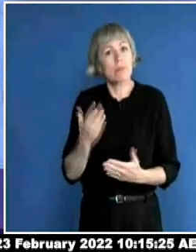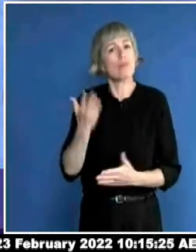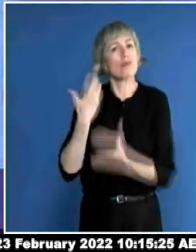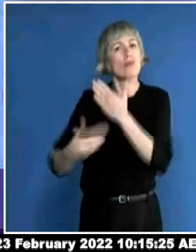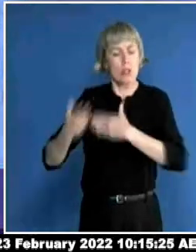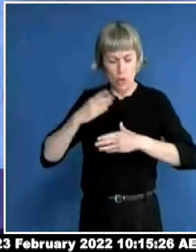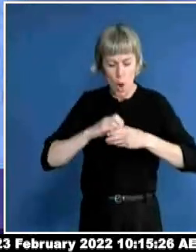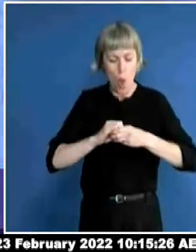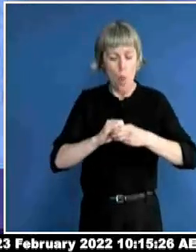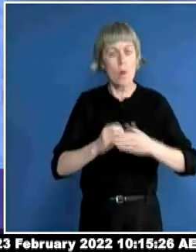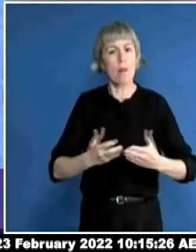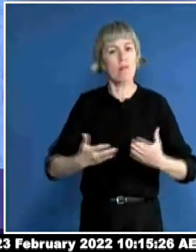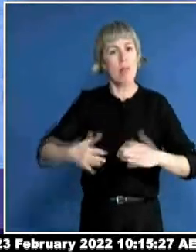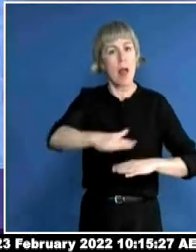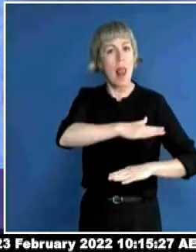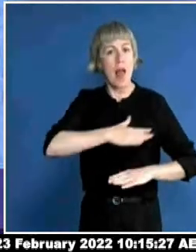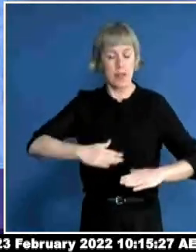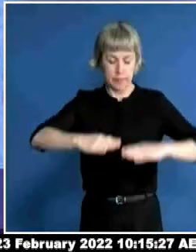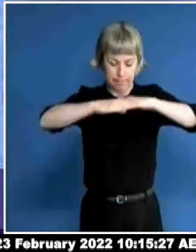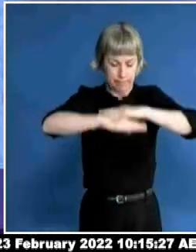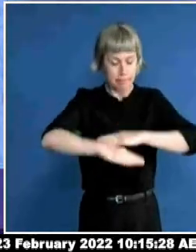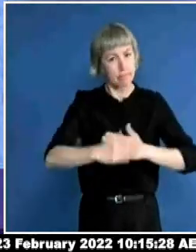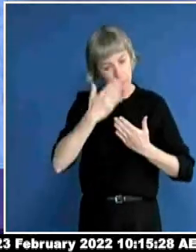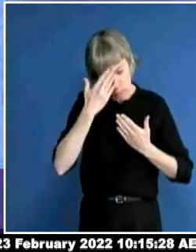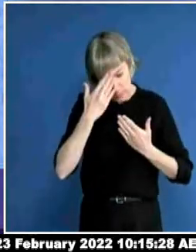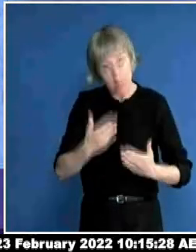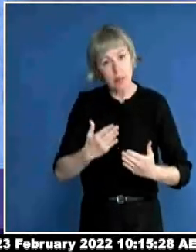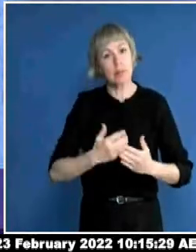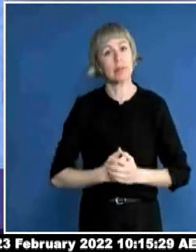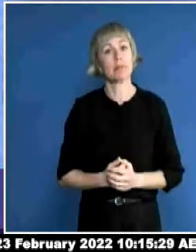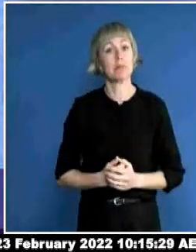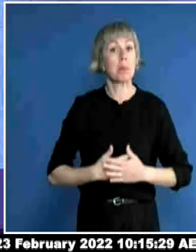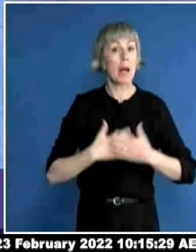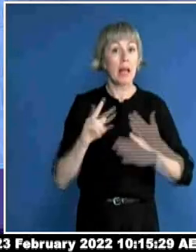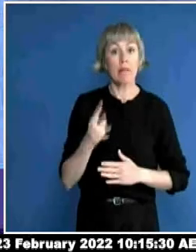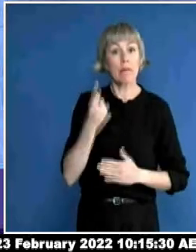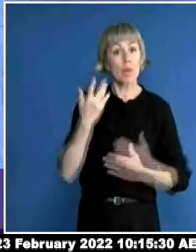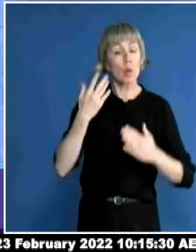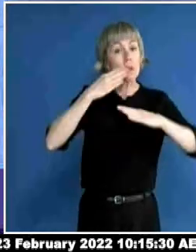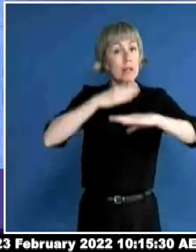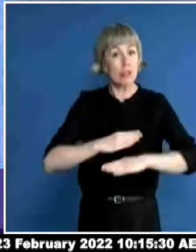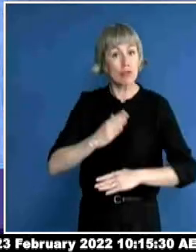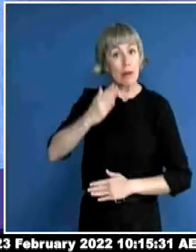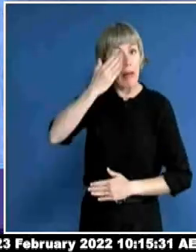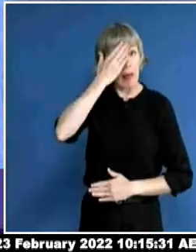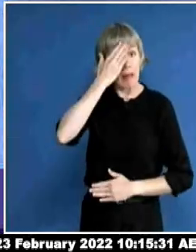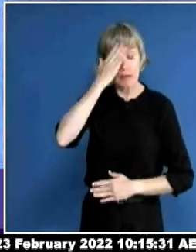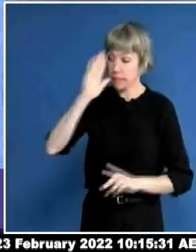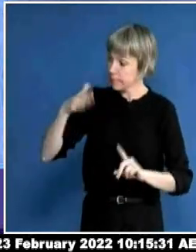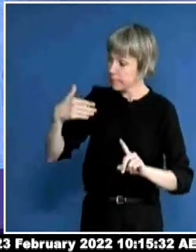We pay our respects to First Nations Elders past, present and emerging as well as to all